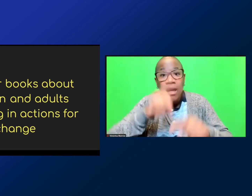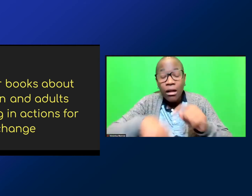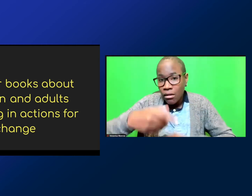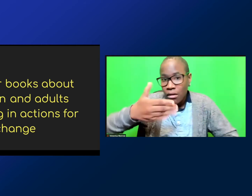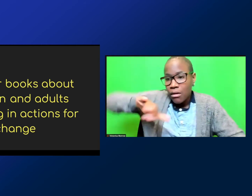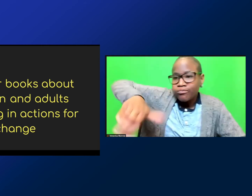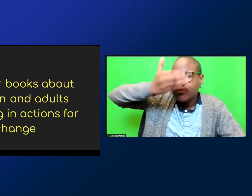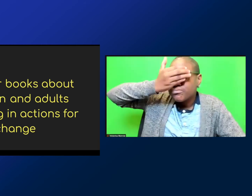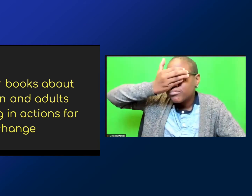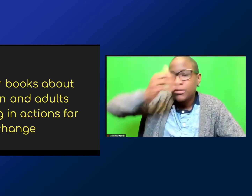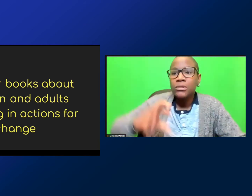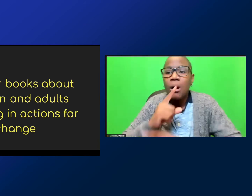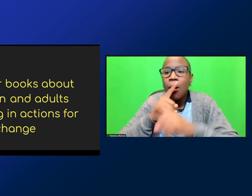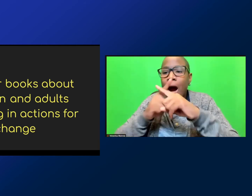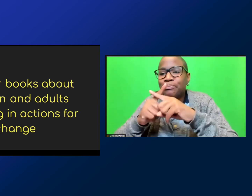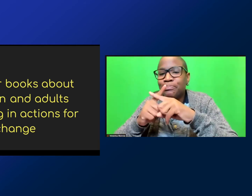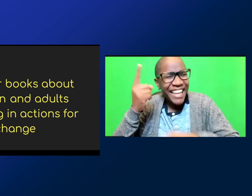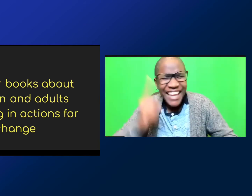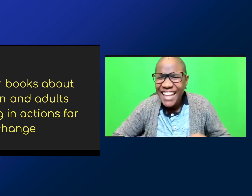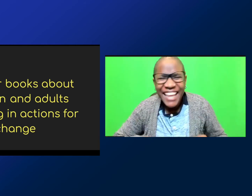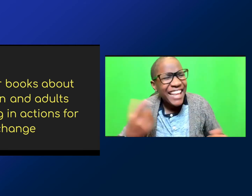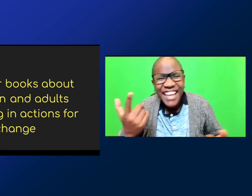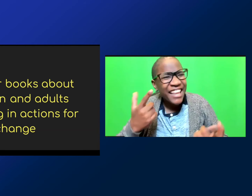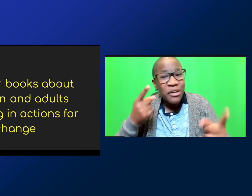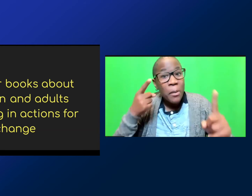that are shown to us every day and so we can't take that approach that oh we just won't talk